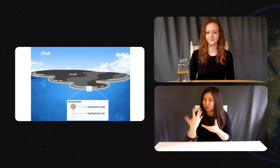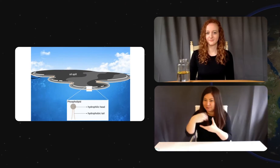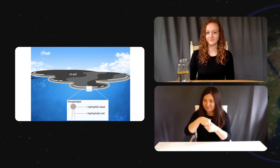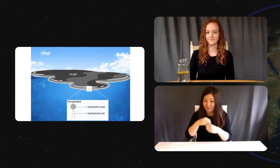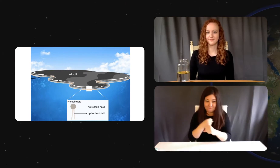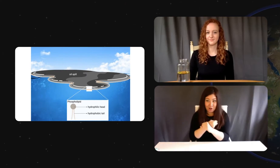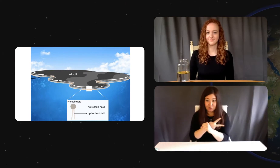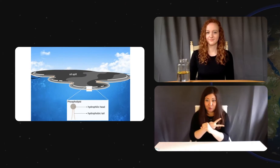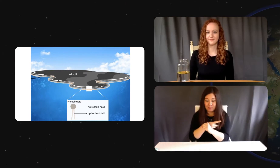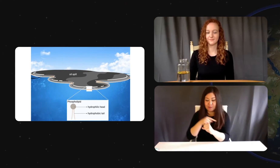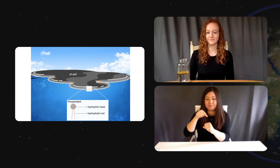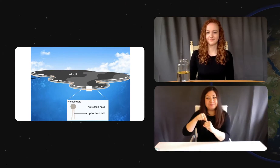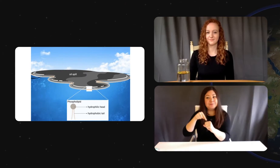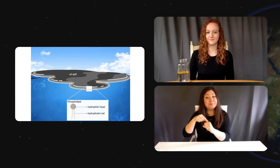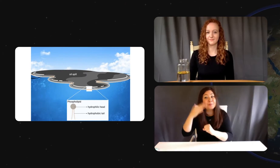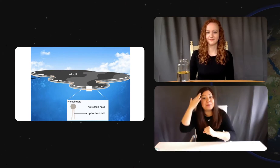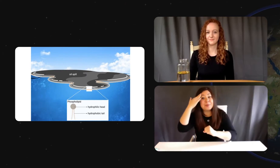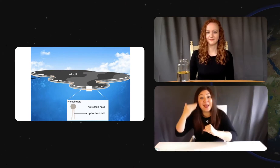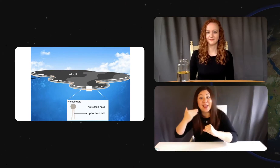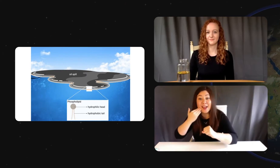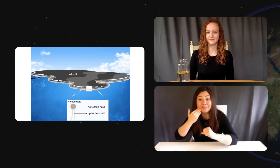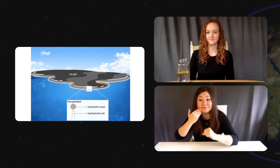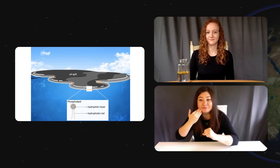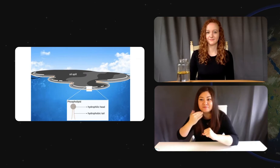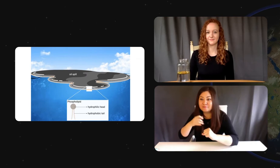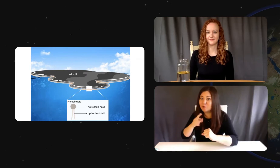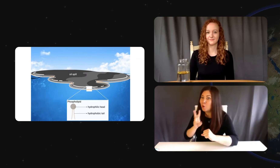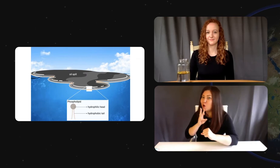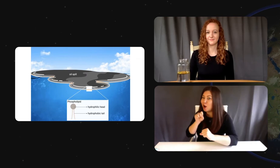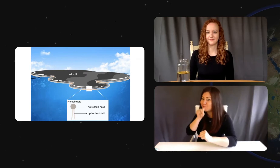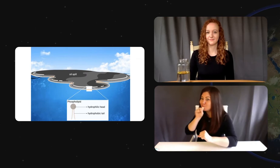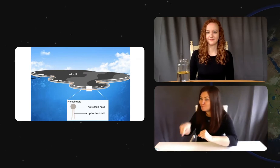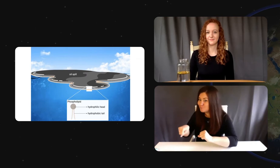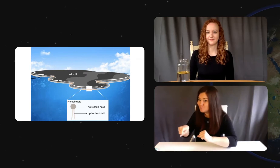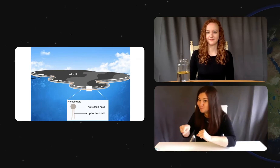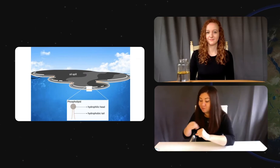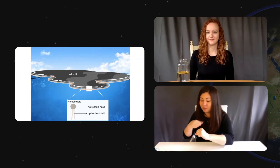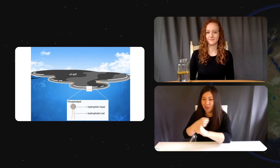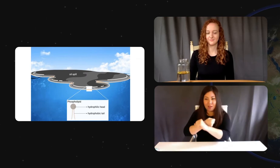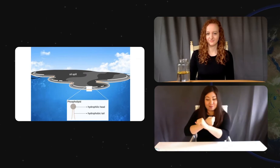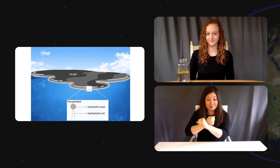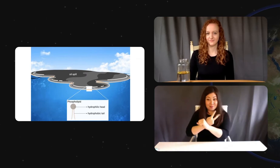Phospholipid has a head.